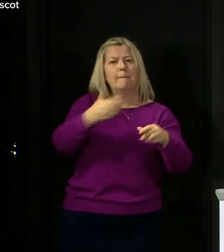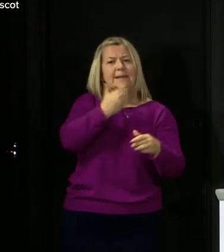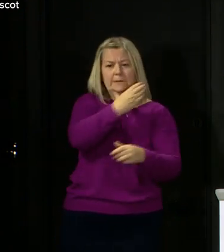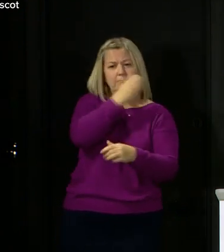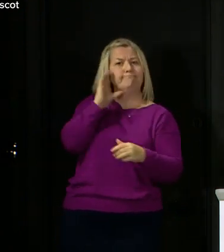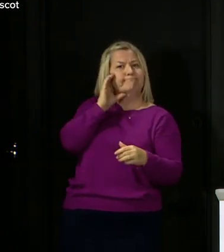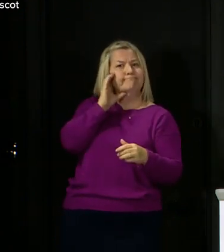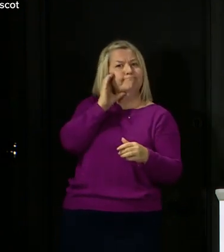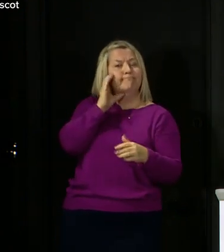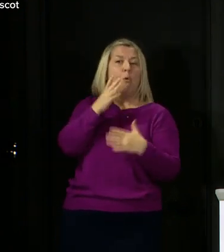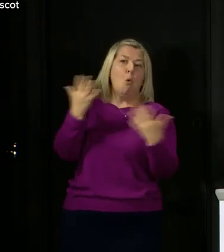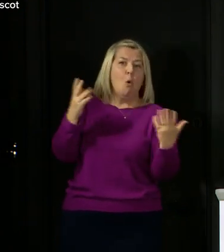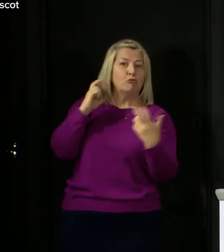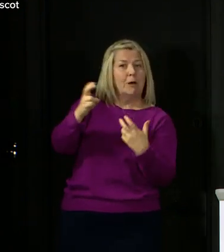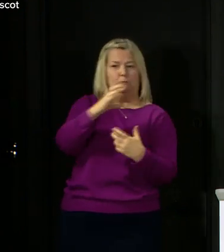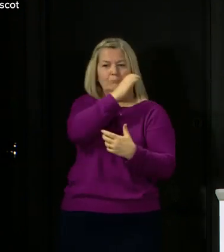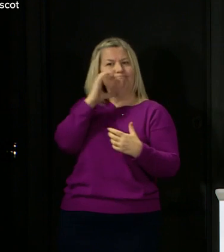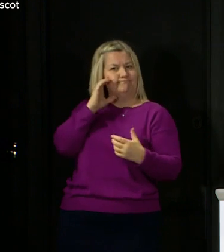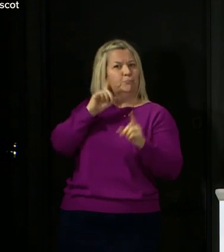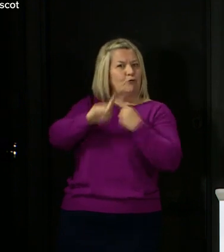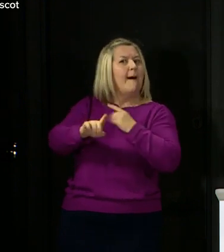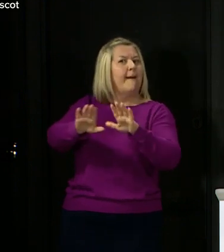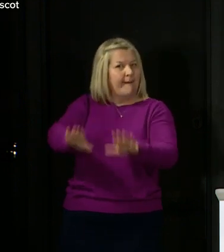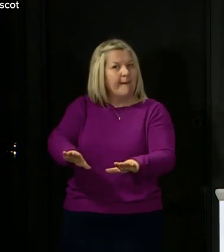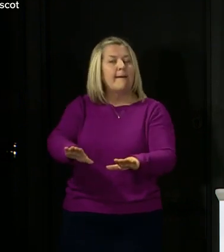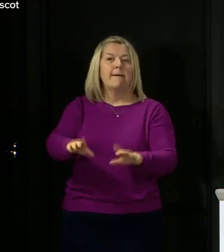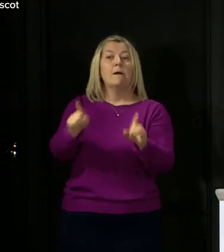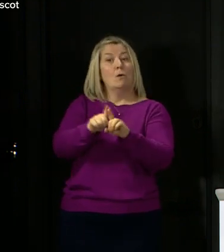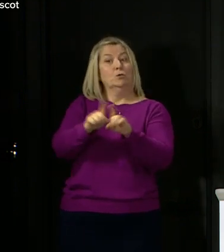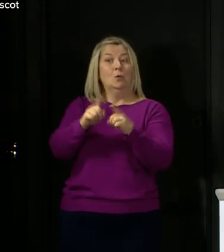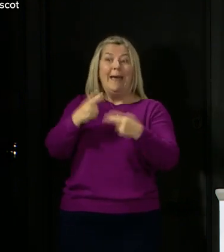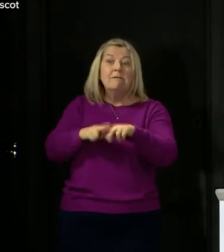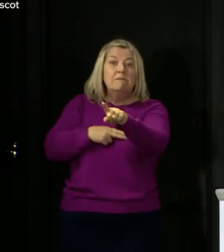And you should isolate completely if you or someone else in your household has symptoms.